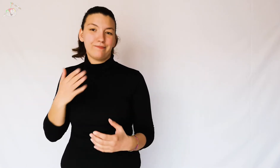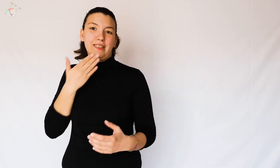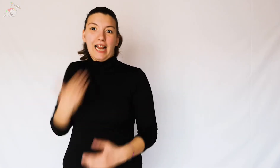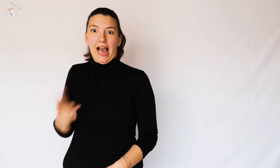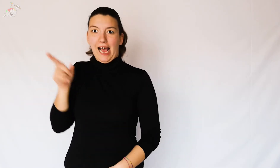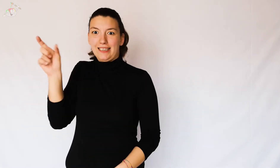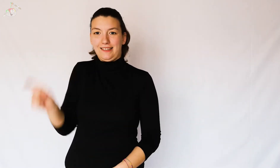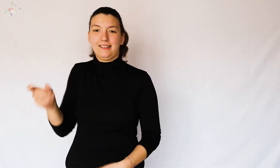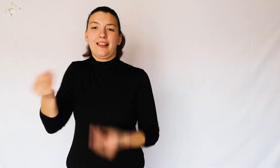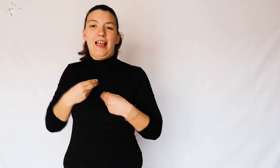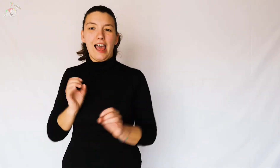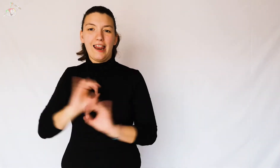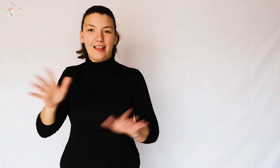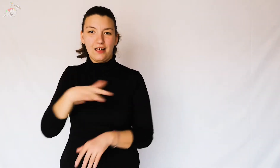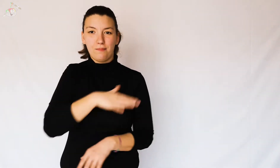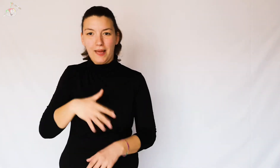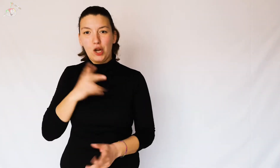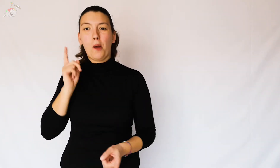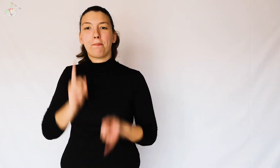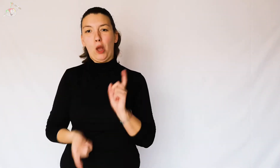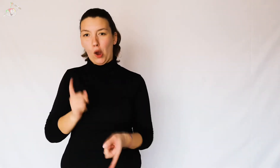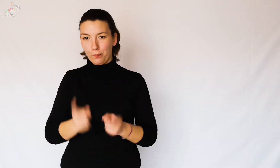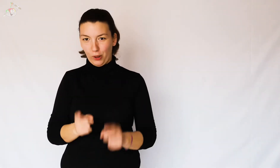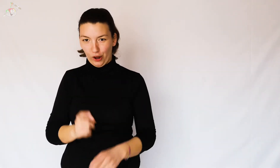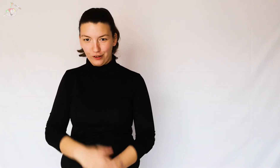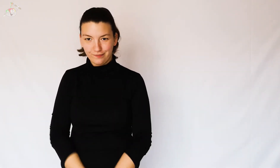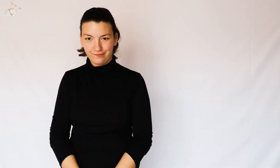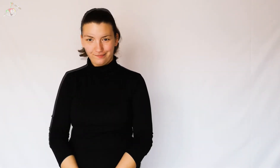who thanks to her was given freedom to the people.